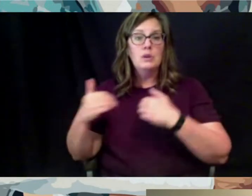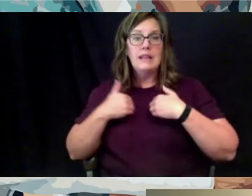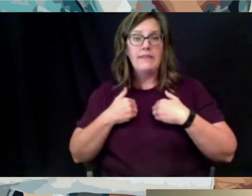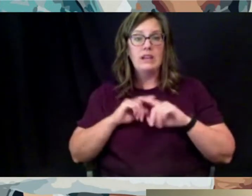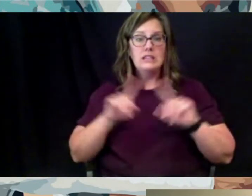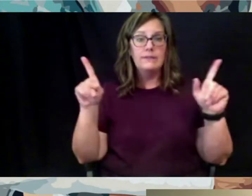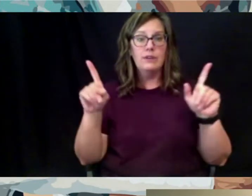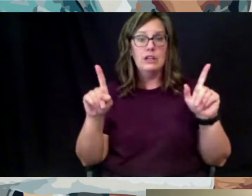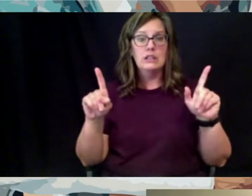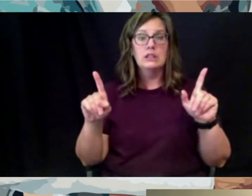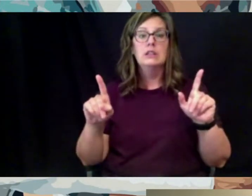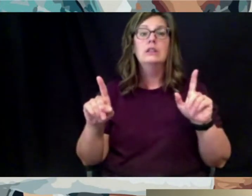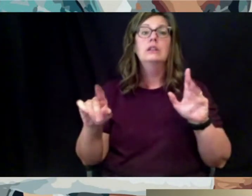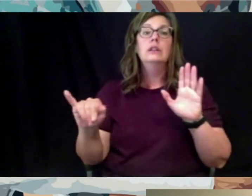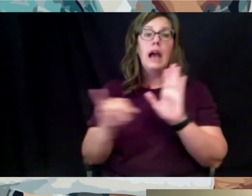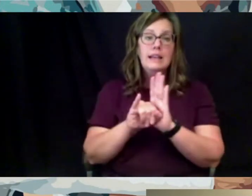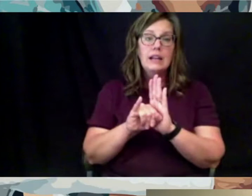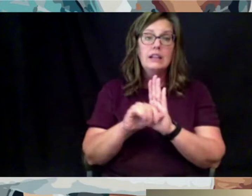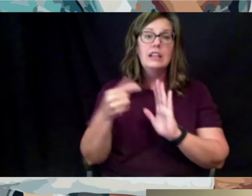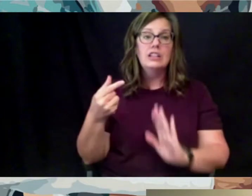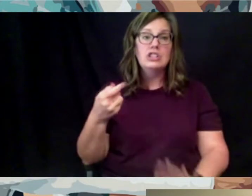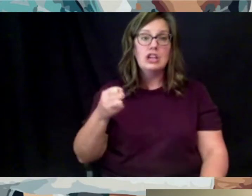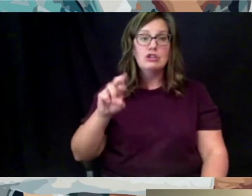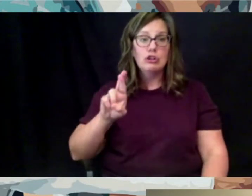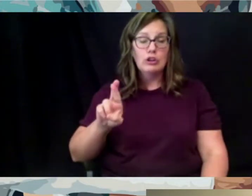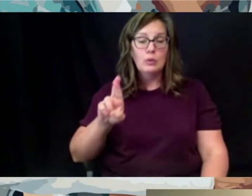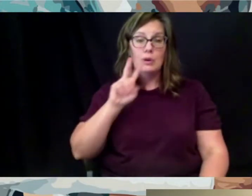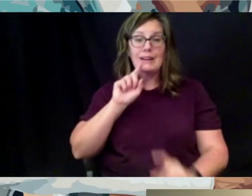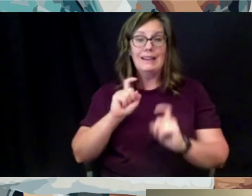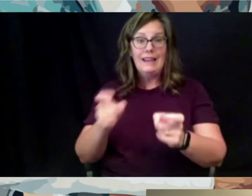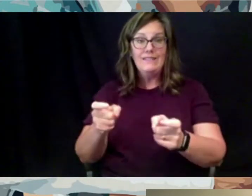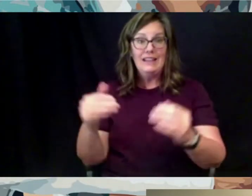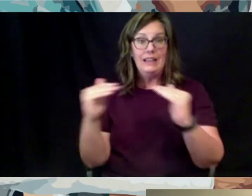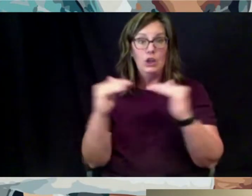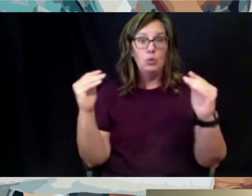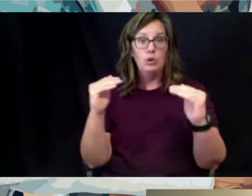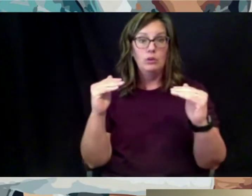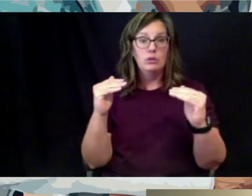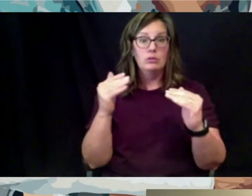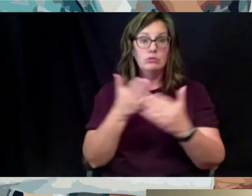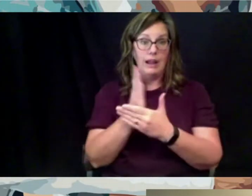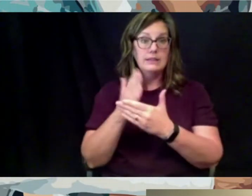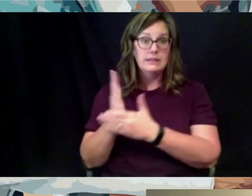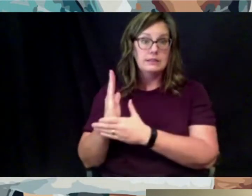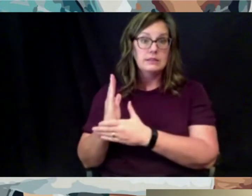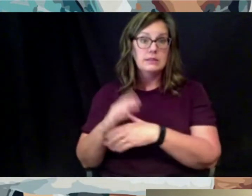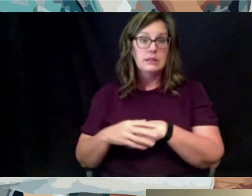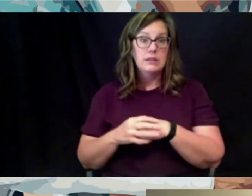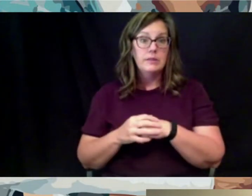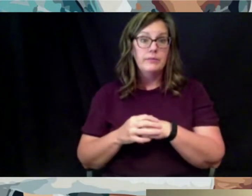identities were given equal rights culture kind of obfuscated that and took that away